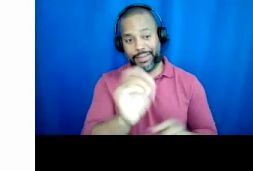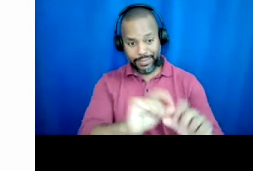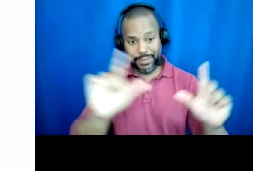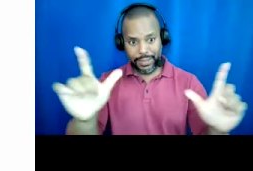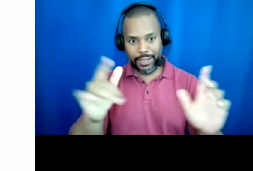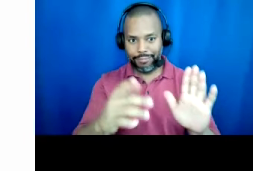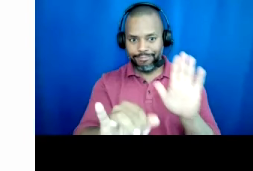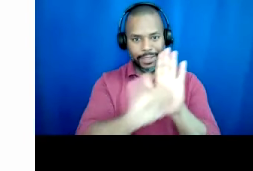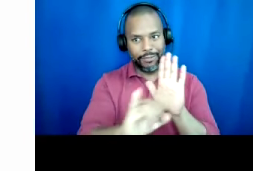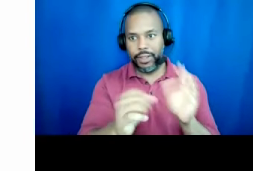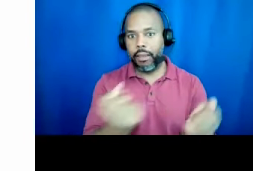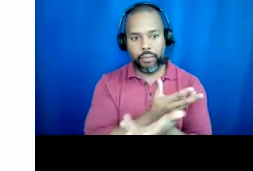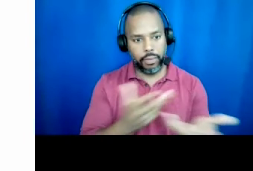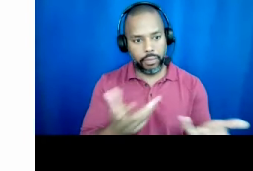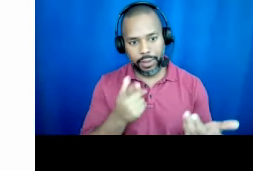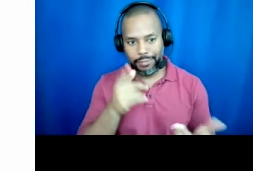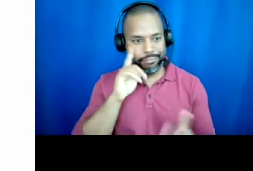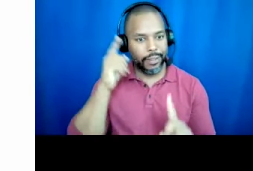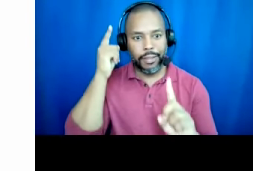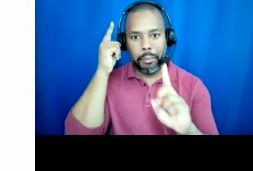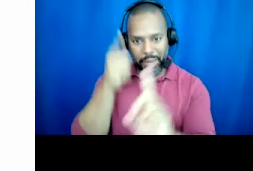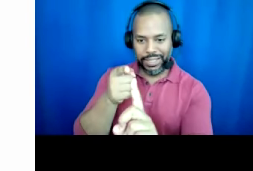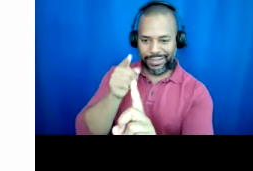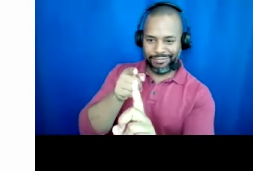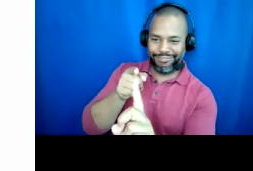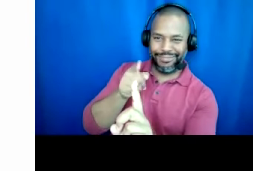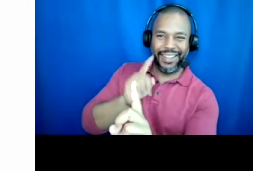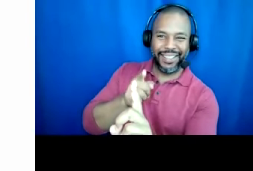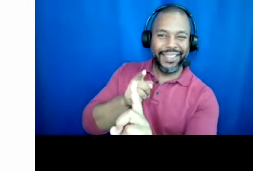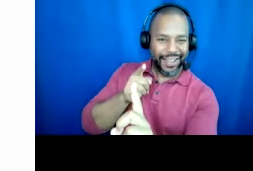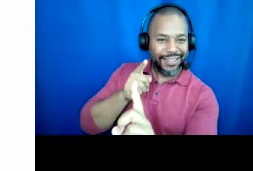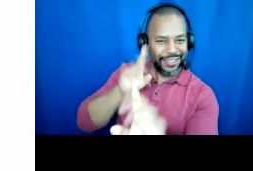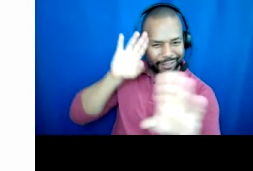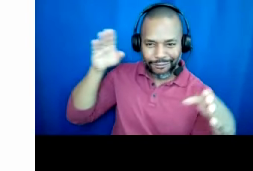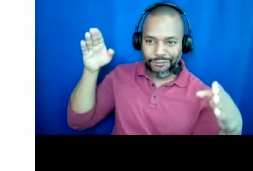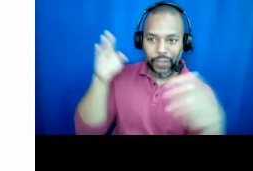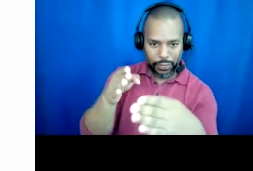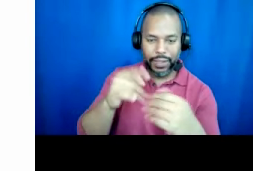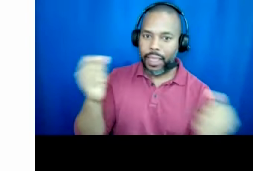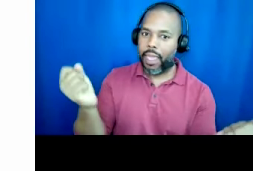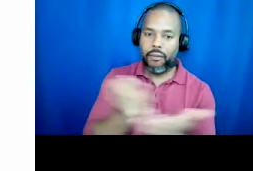the mission is the focus. So we have all of our college goals and our plans.